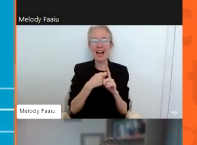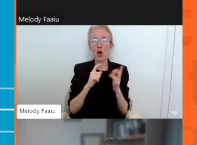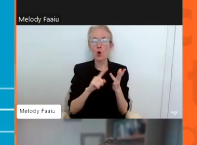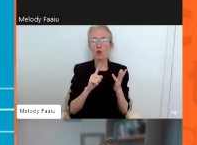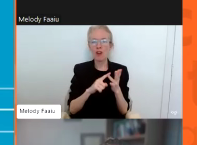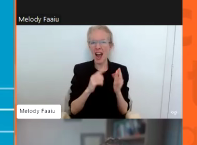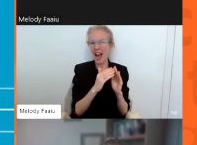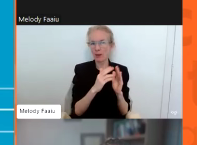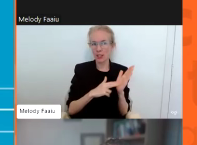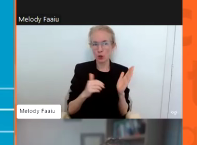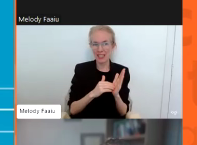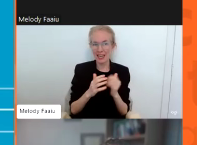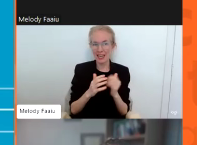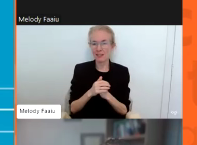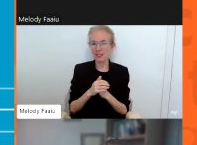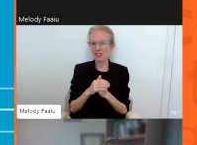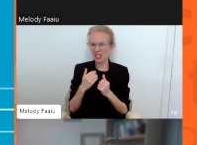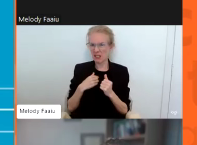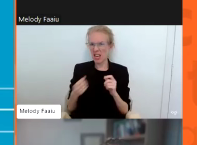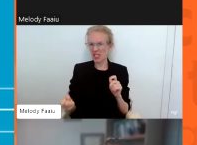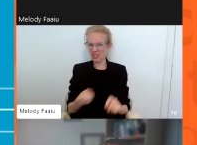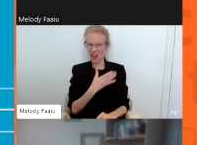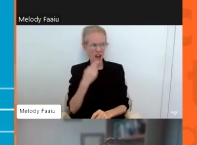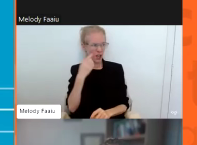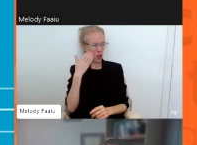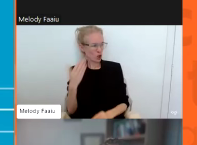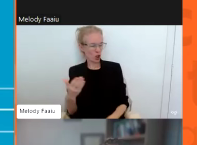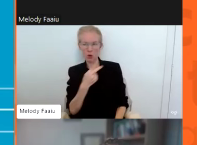an old couple walking down the street with a shopping trolley.